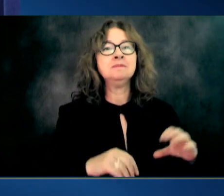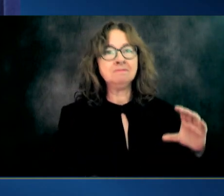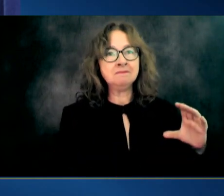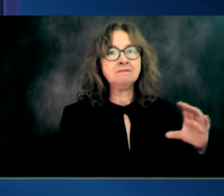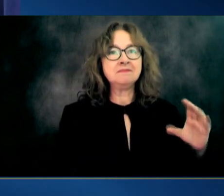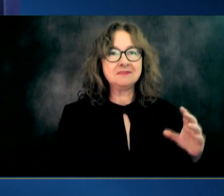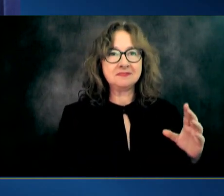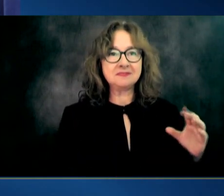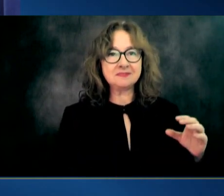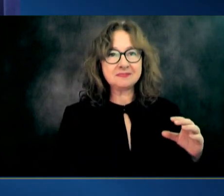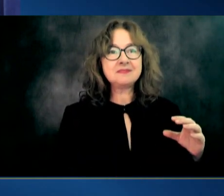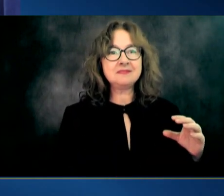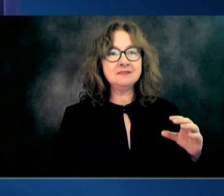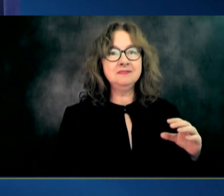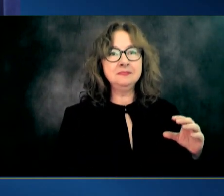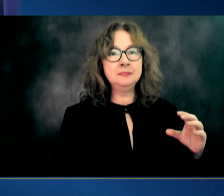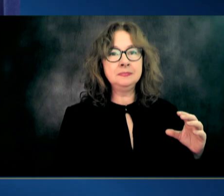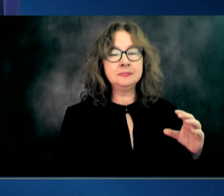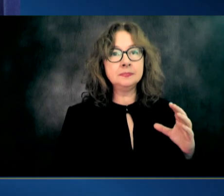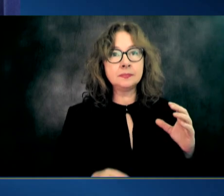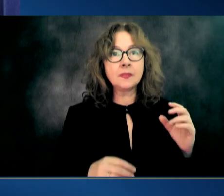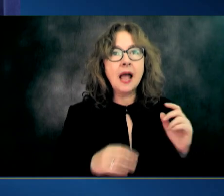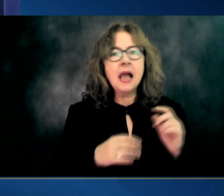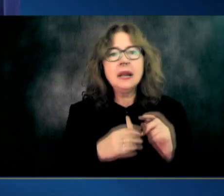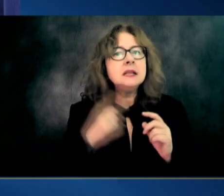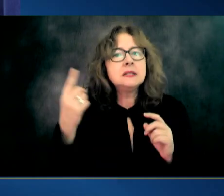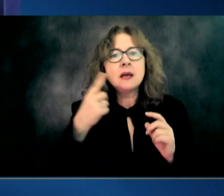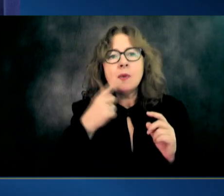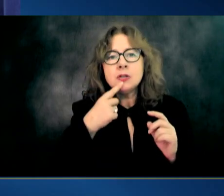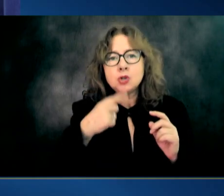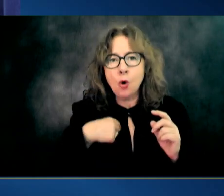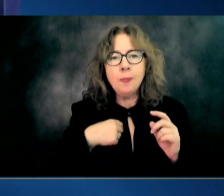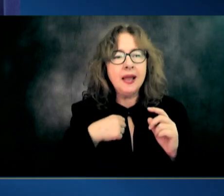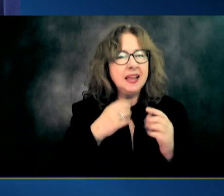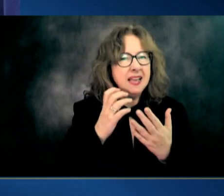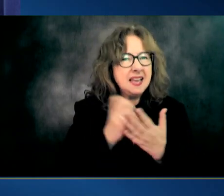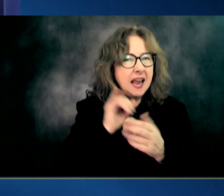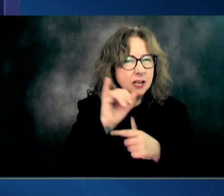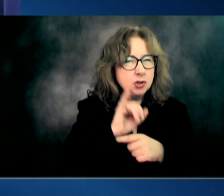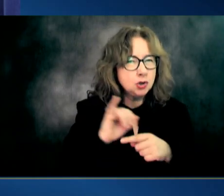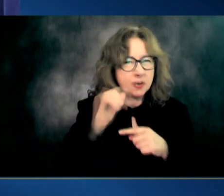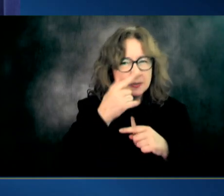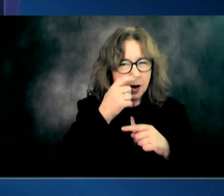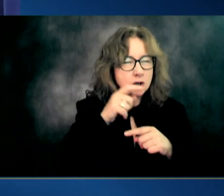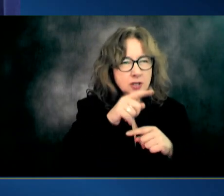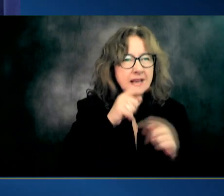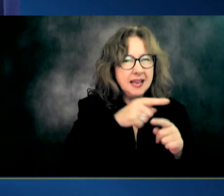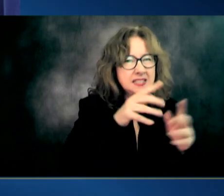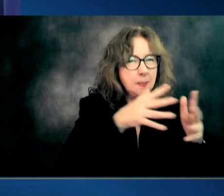And they only told us to get wedding insurance because I married to an American, and we were getting married in England. And they were like, "They're American.